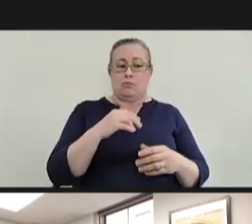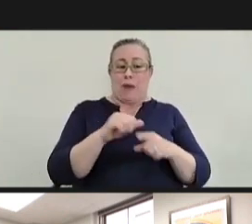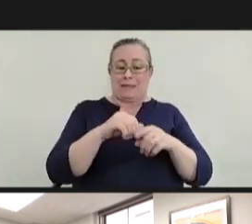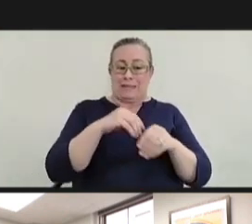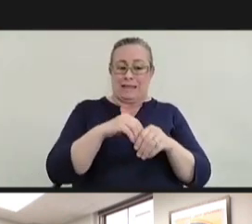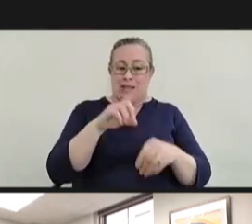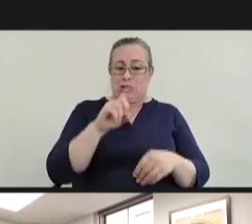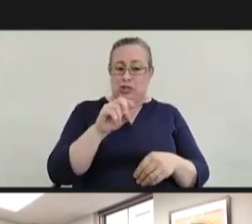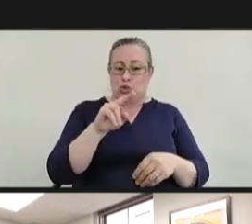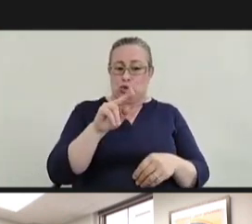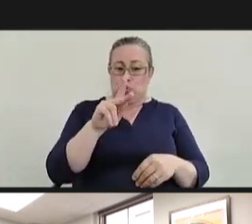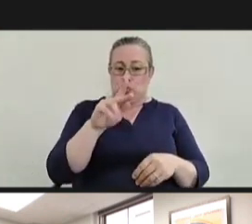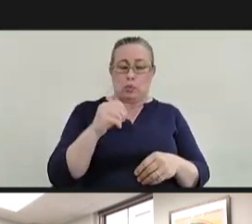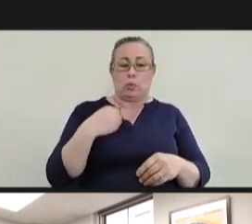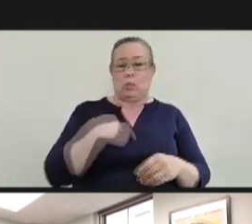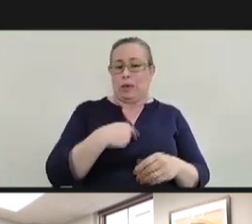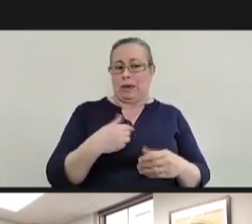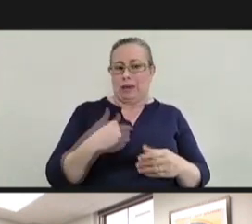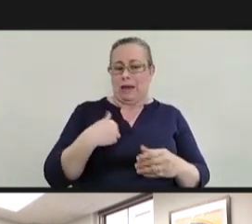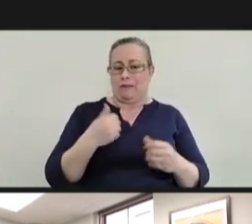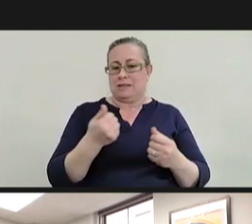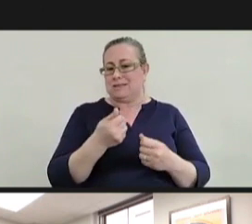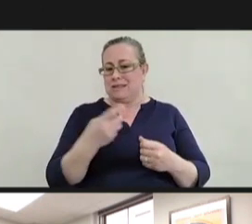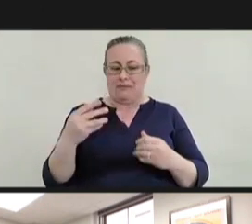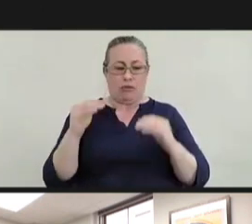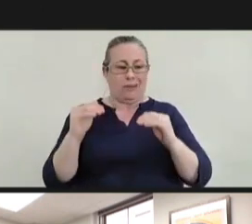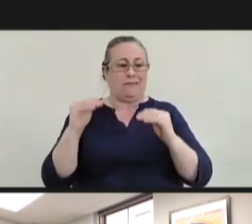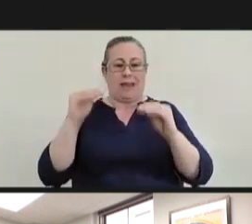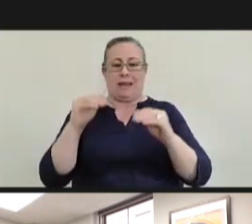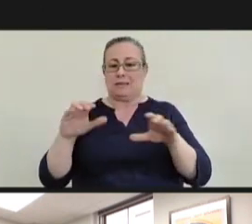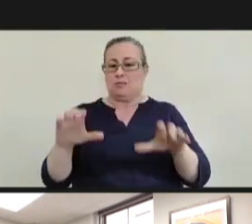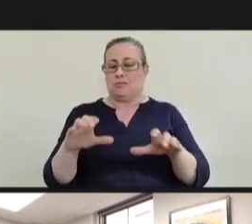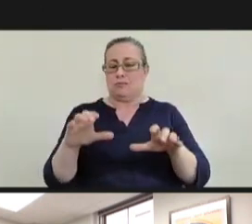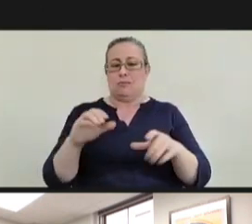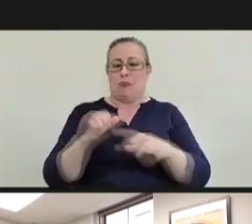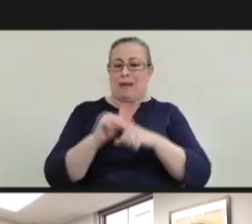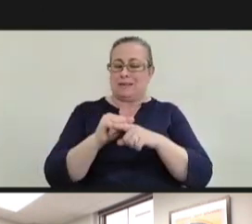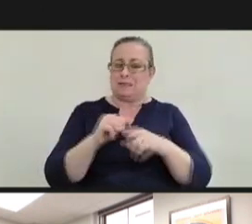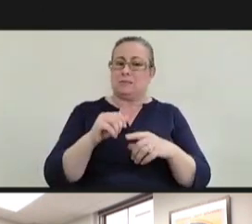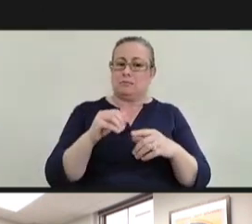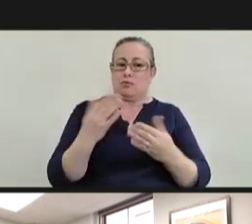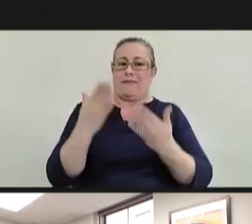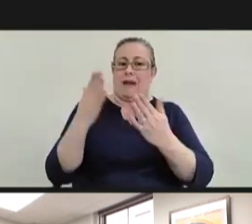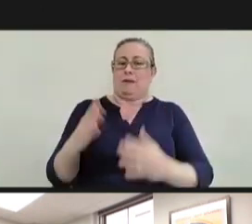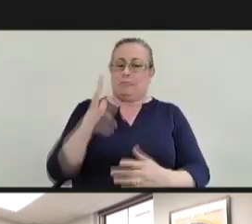number of advanced practice providers because we simply have to expand the coverage that we